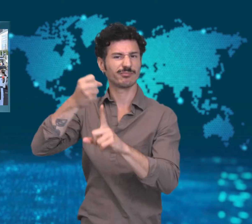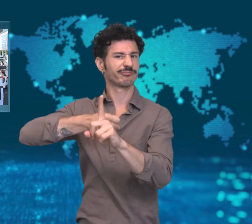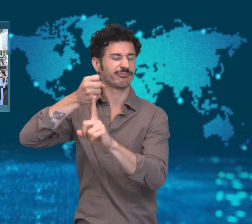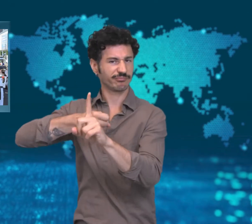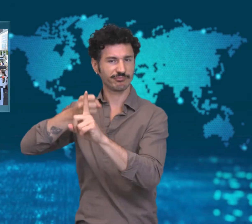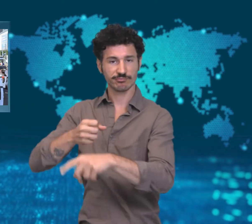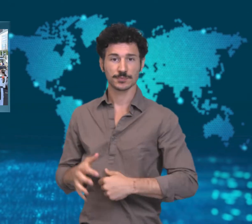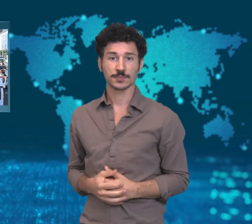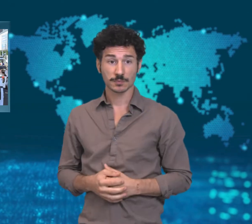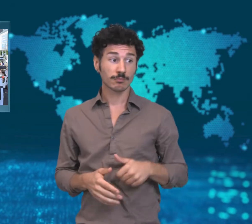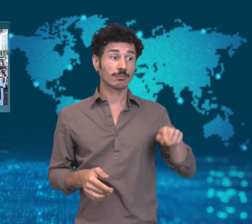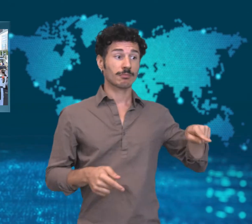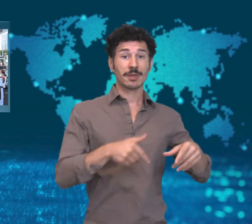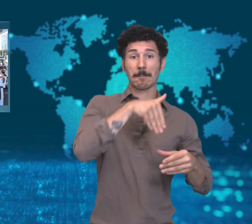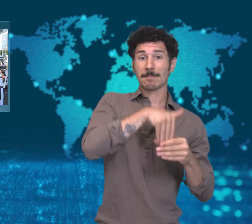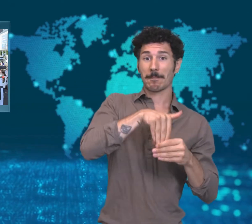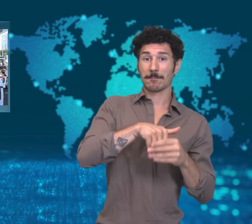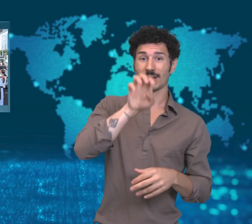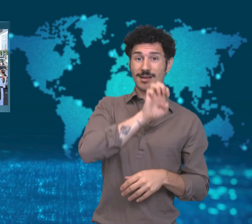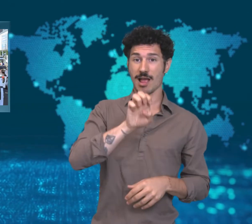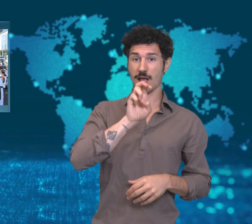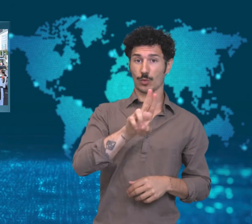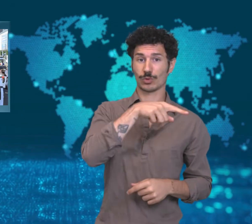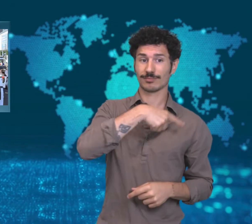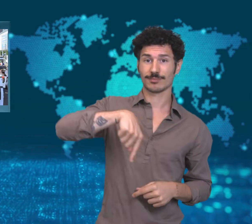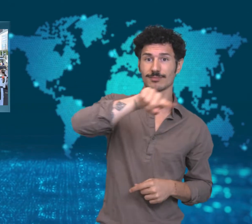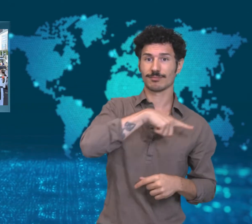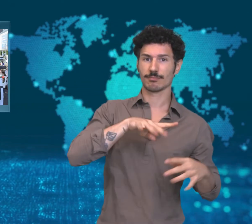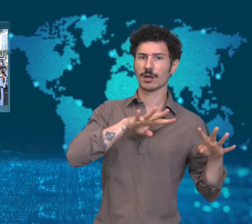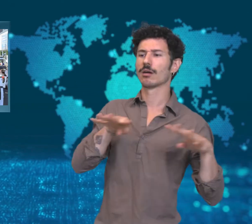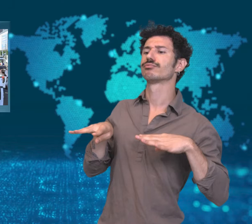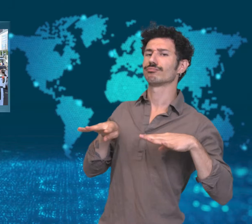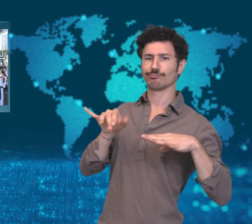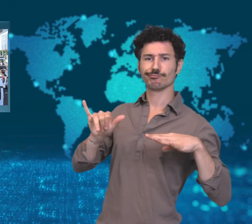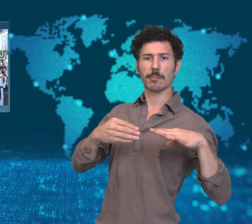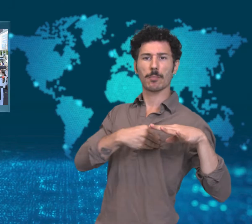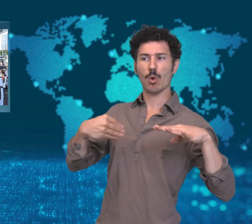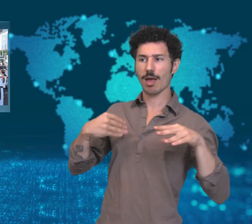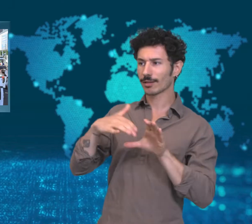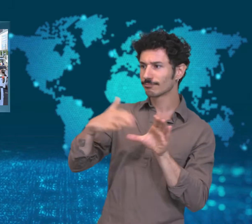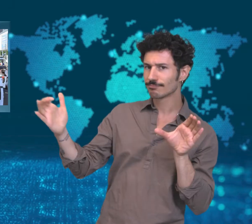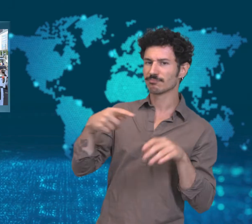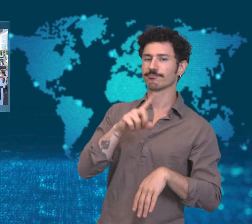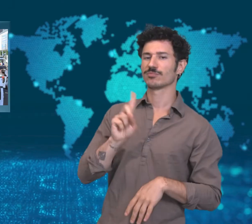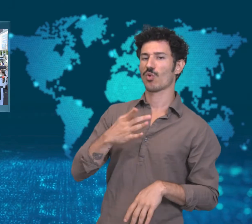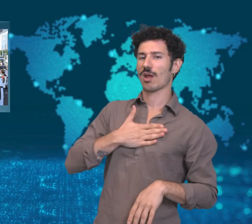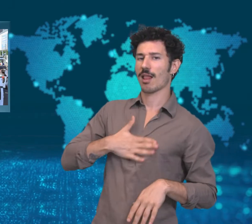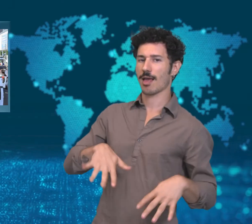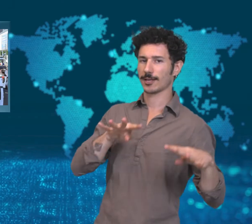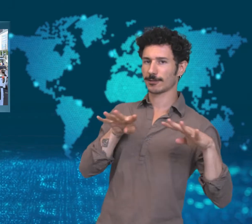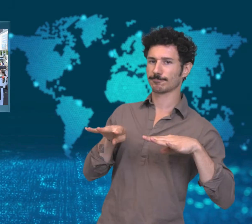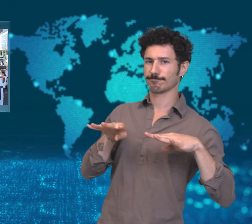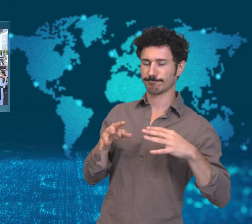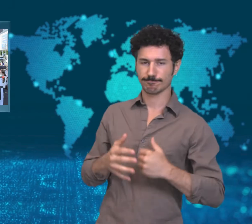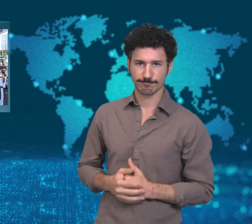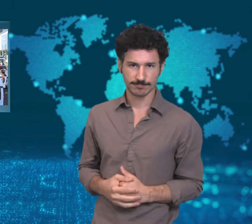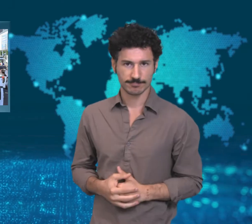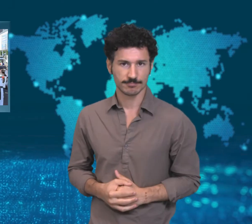Members of the EU have voiced disapproval of Poland’s withdrawal.